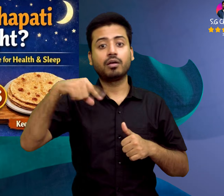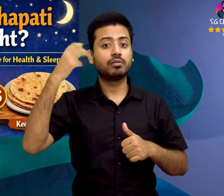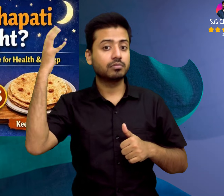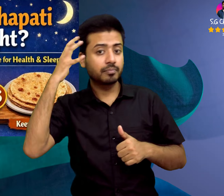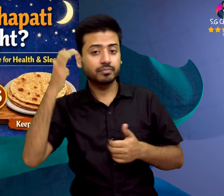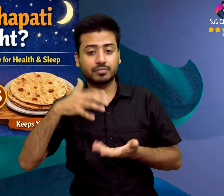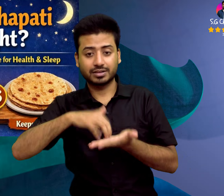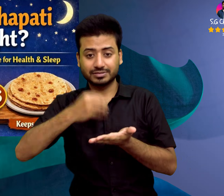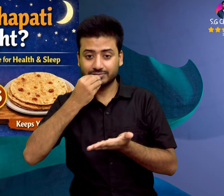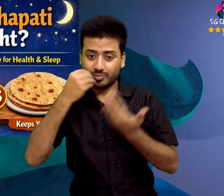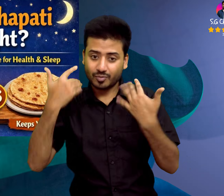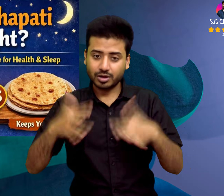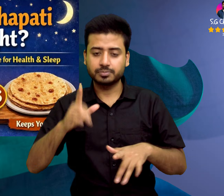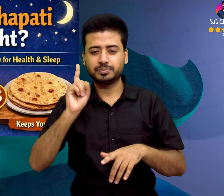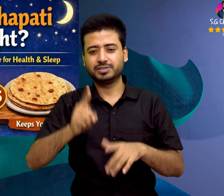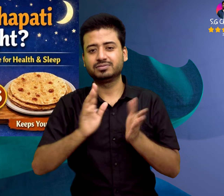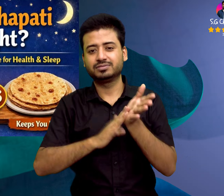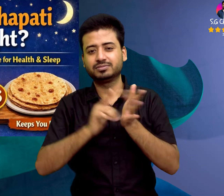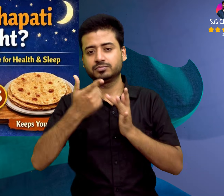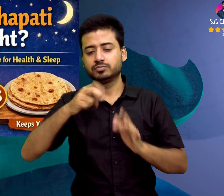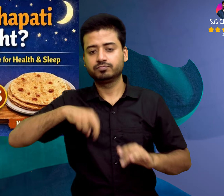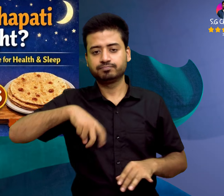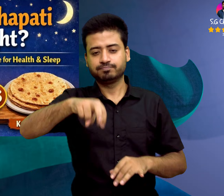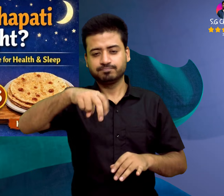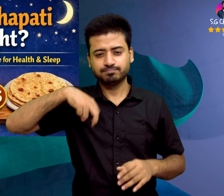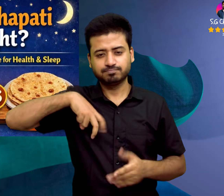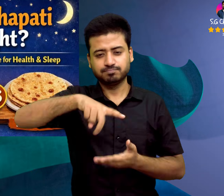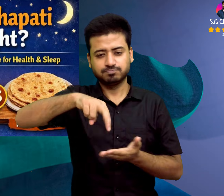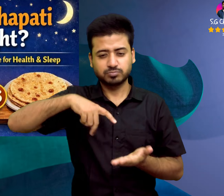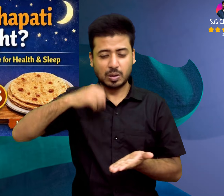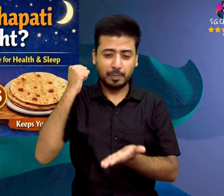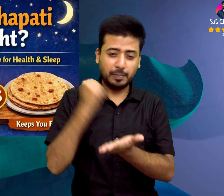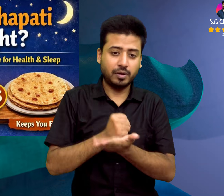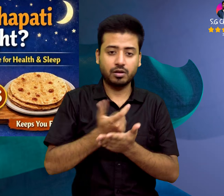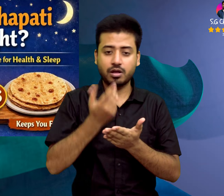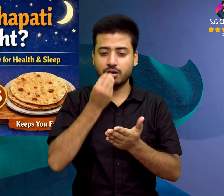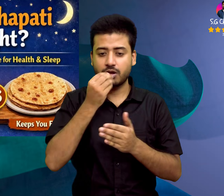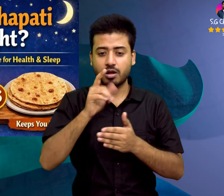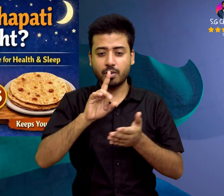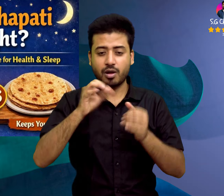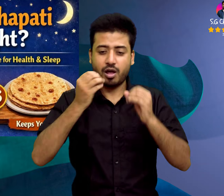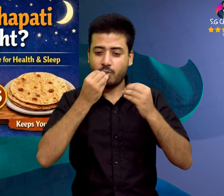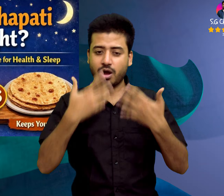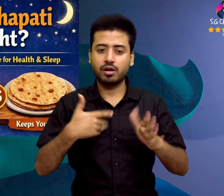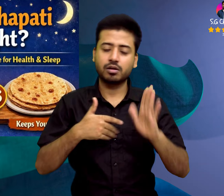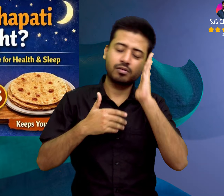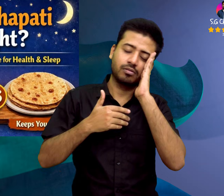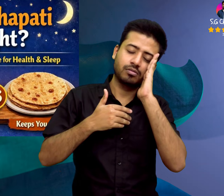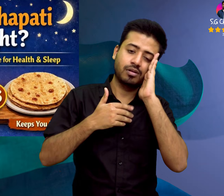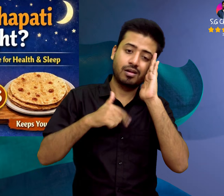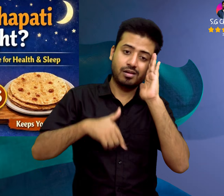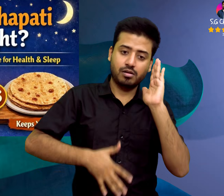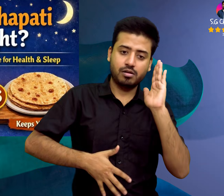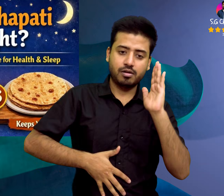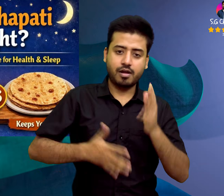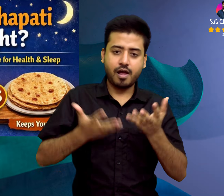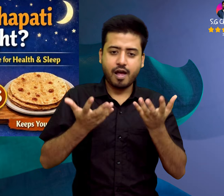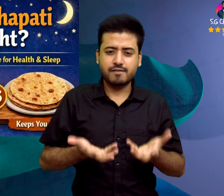density. Parmesan is a hard aged cheese. During the extensive aging process, moisture evaporates,